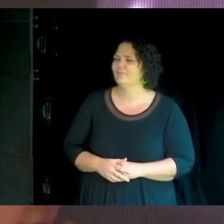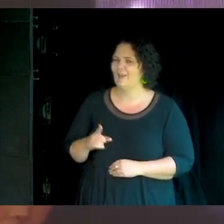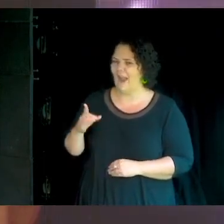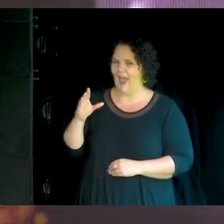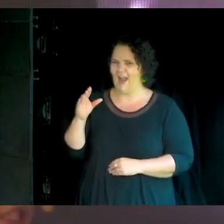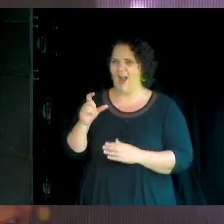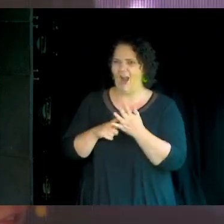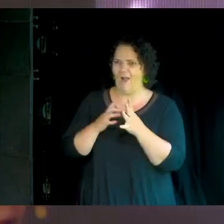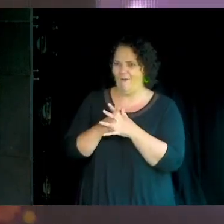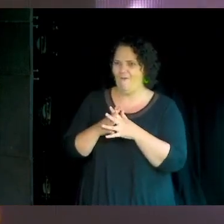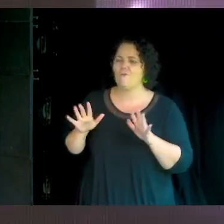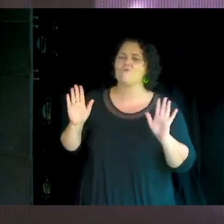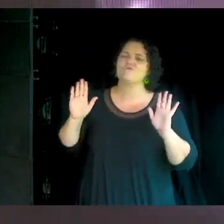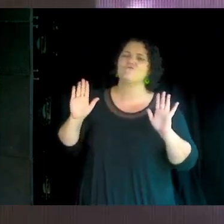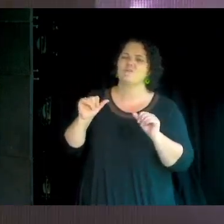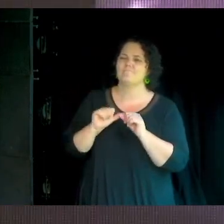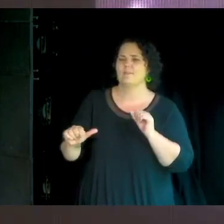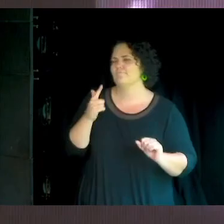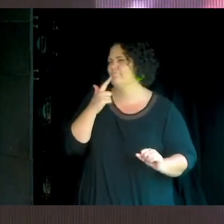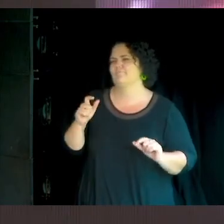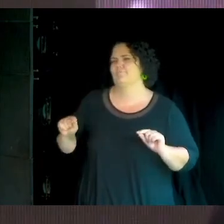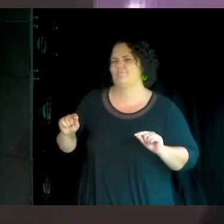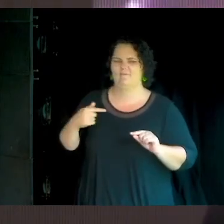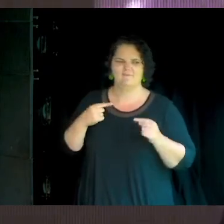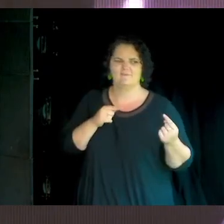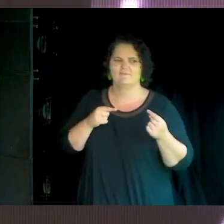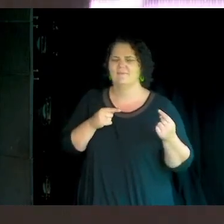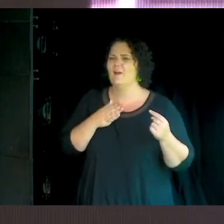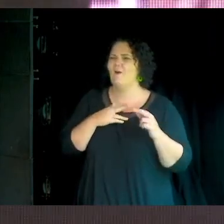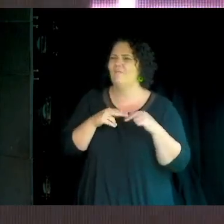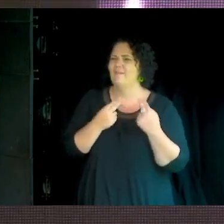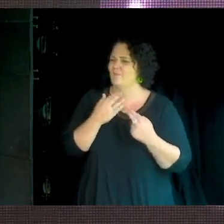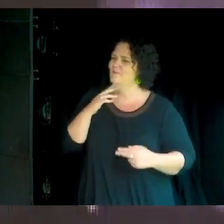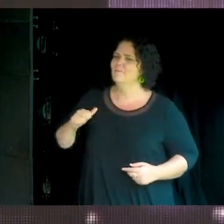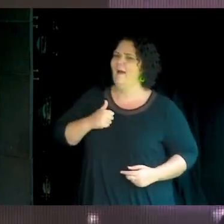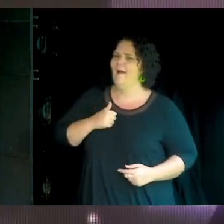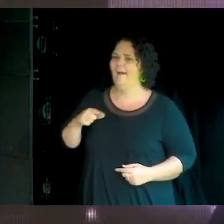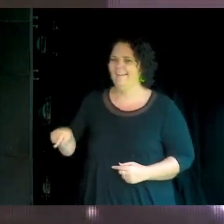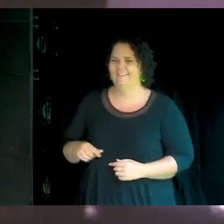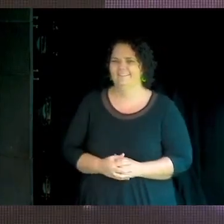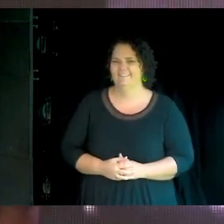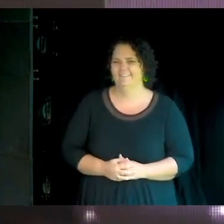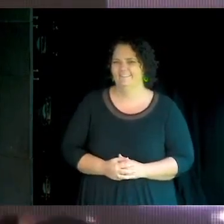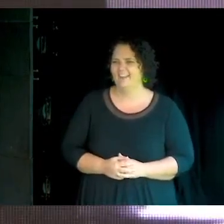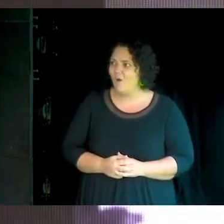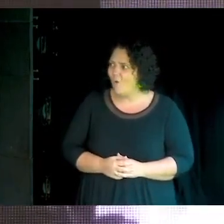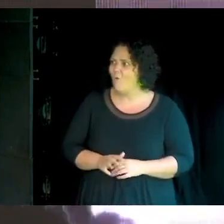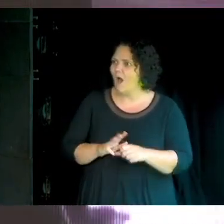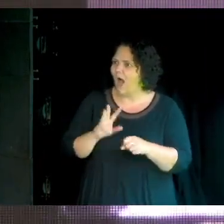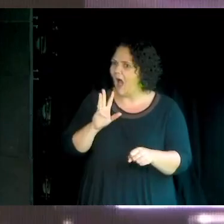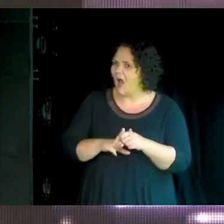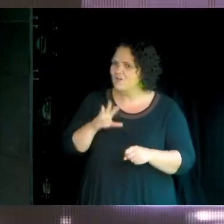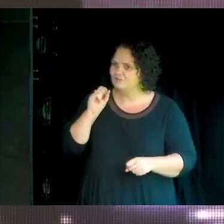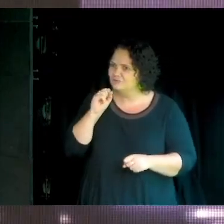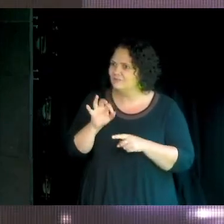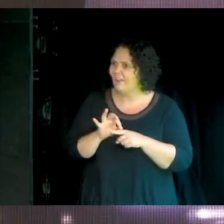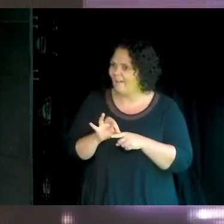I always fight with my family for this it looks so pretty it's already go orange so it's the eye